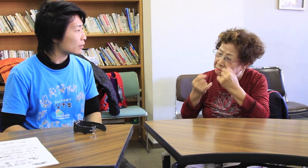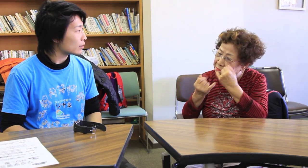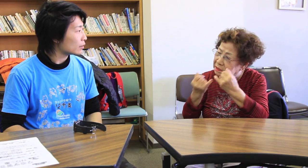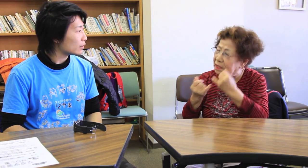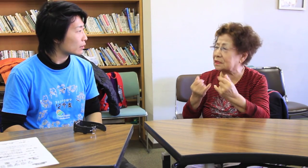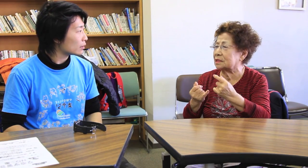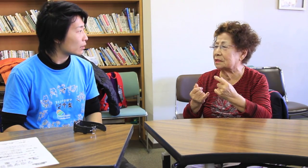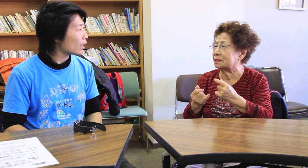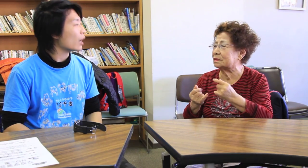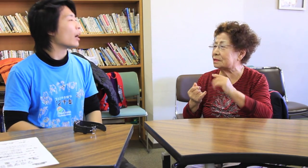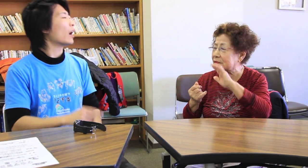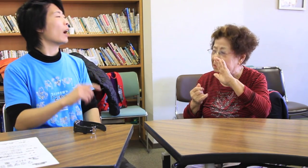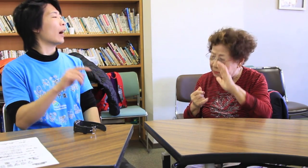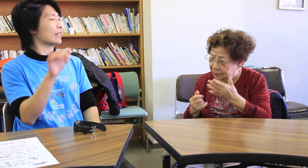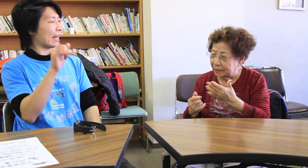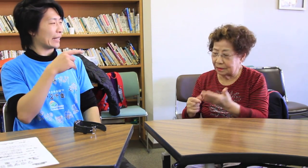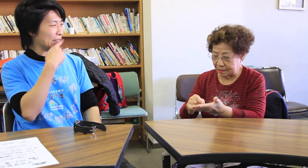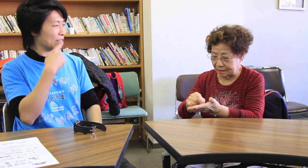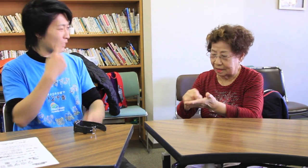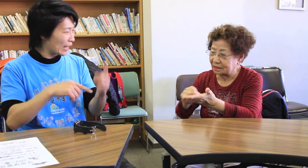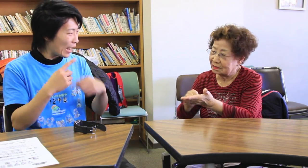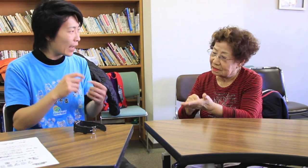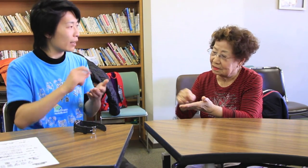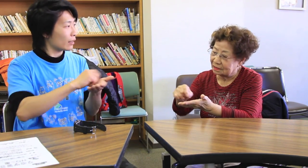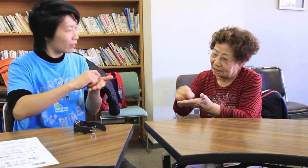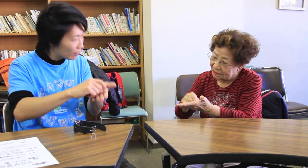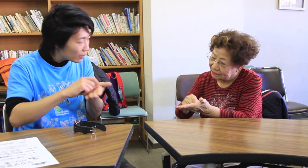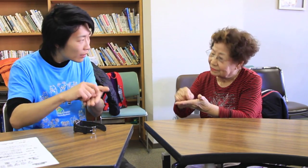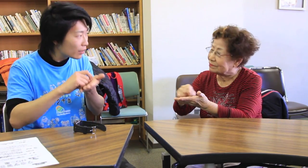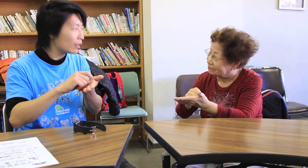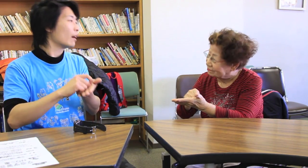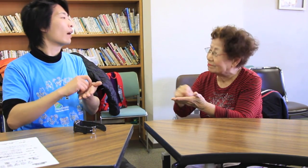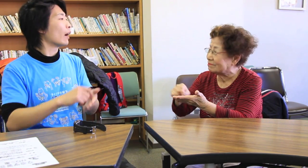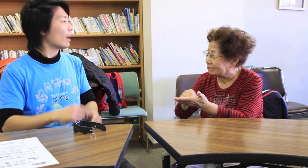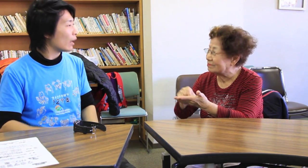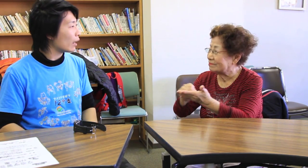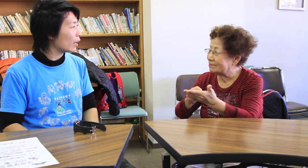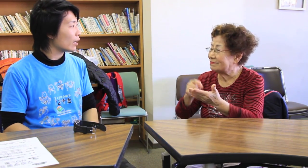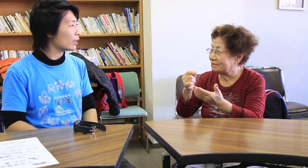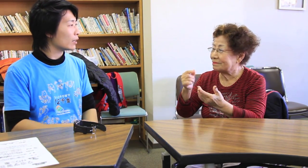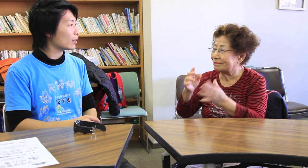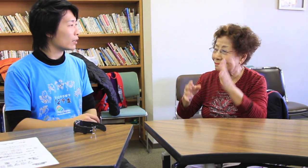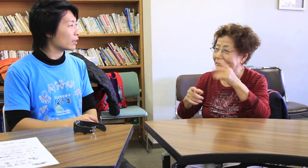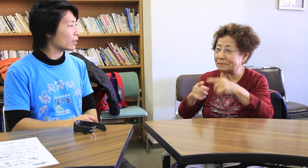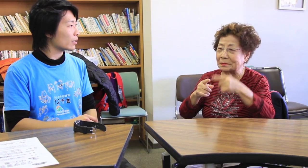My parents did use basic